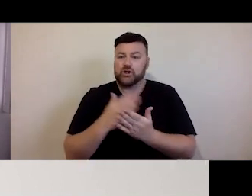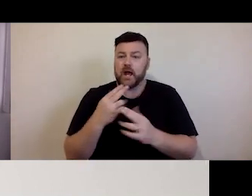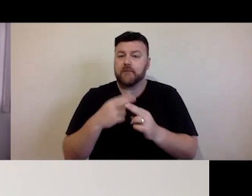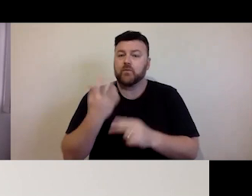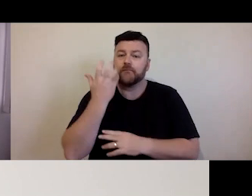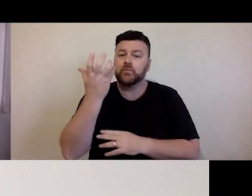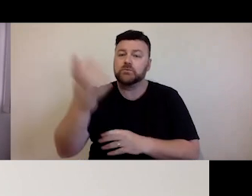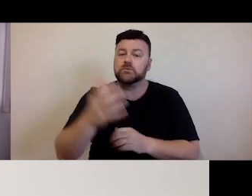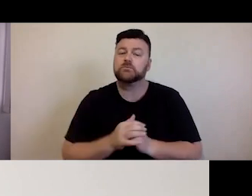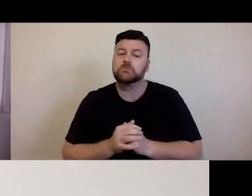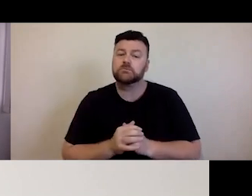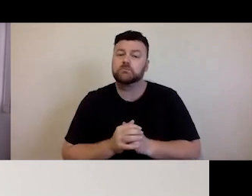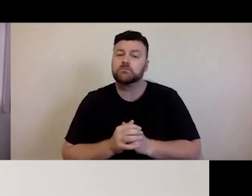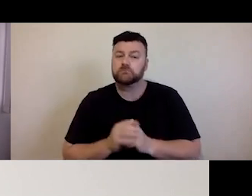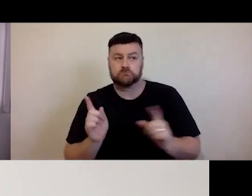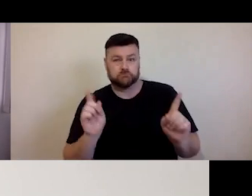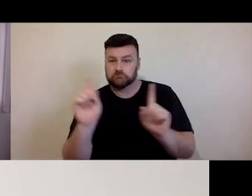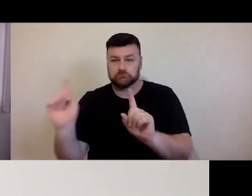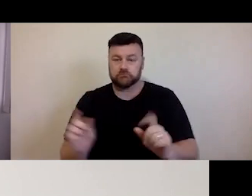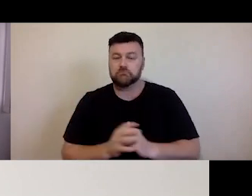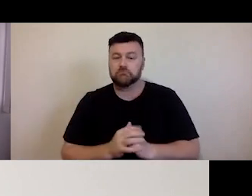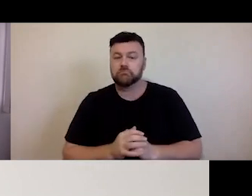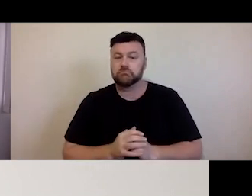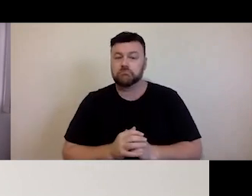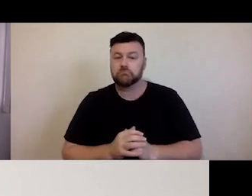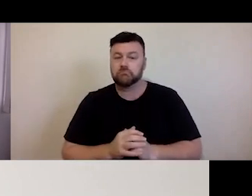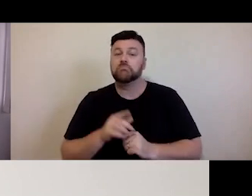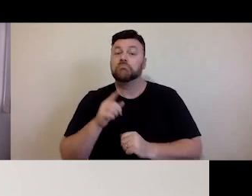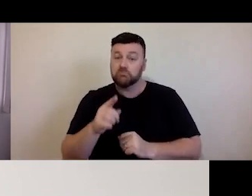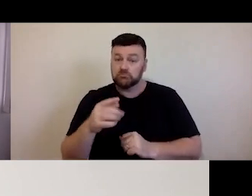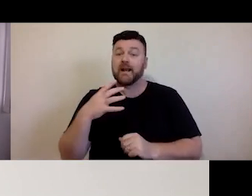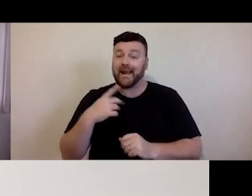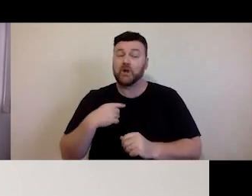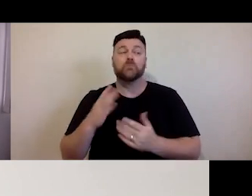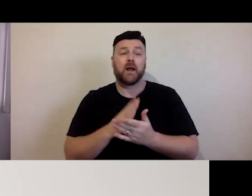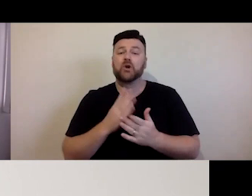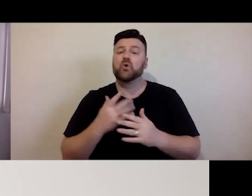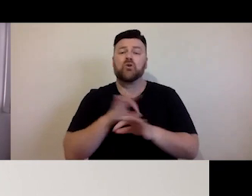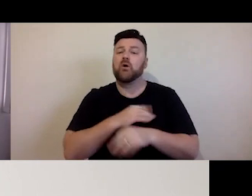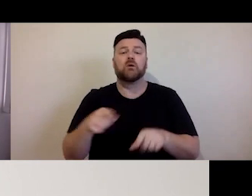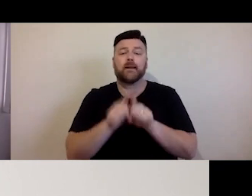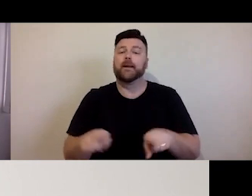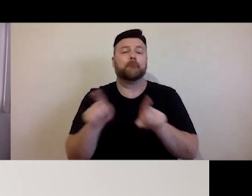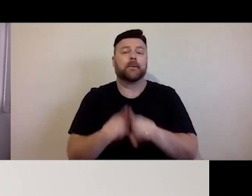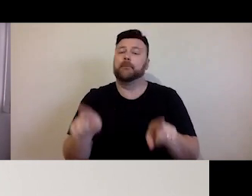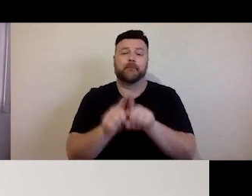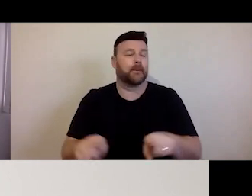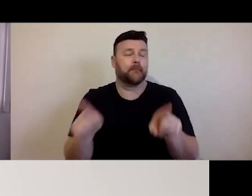it is based on a fundamental discontent with the status quo. In